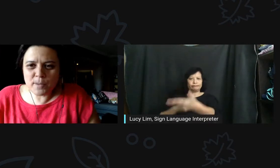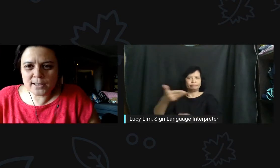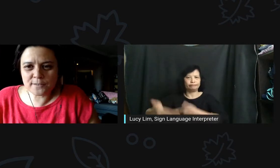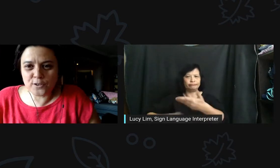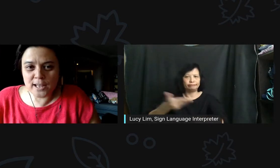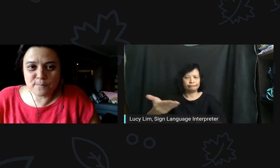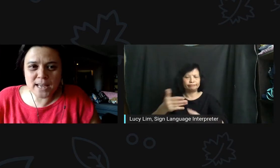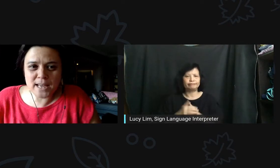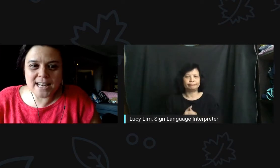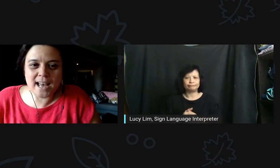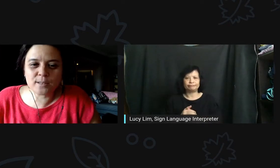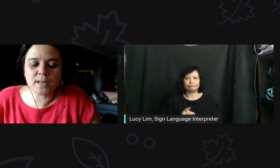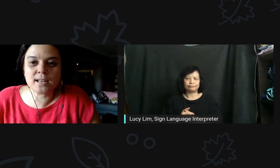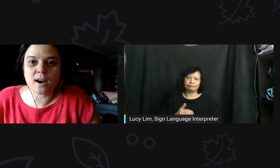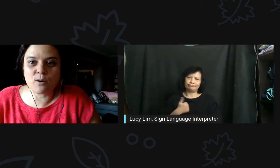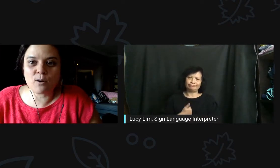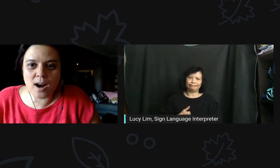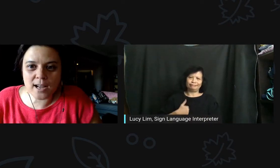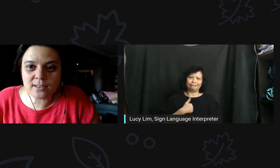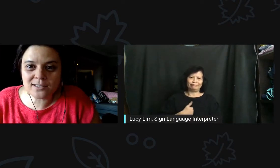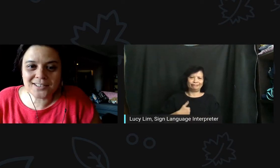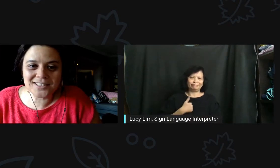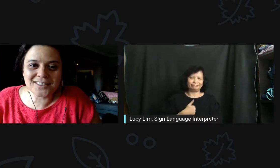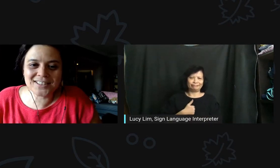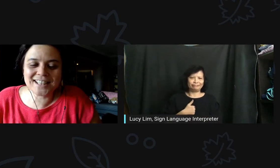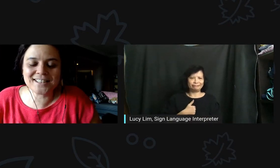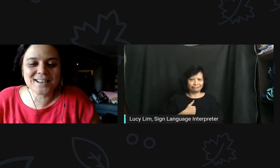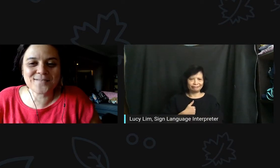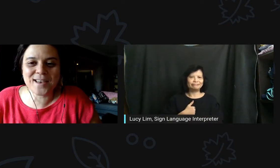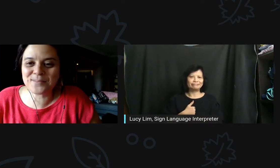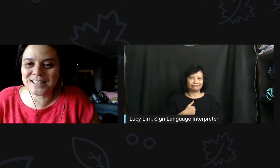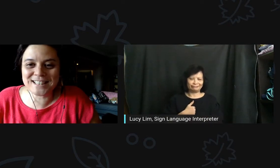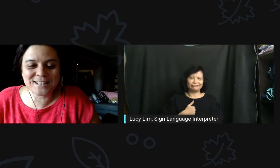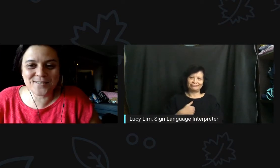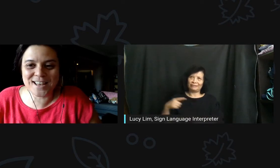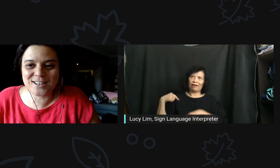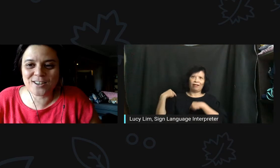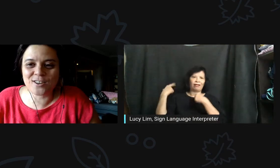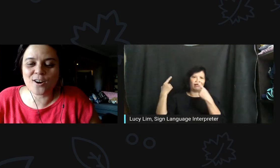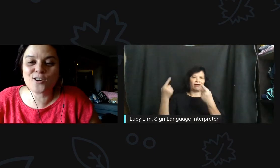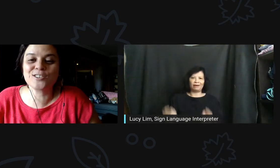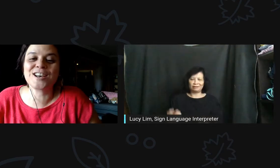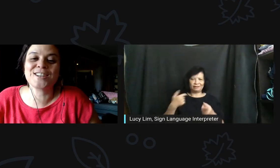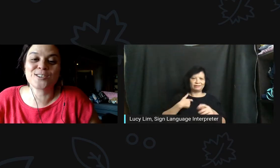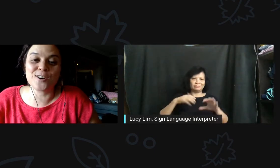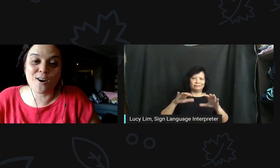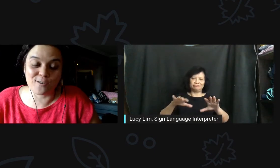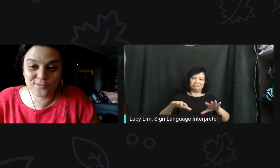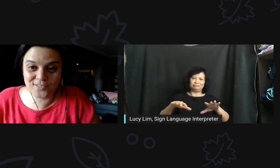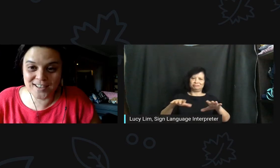You must forgive me, it has been a while since I emceed an event online or off.